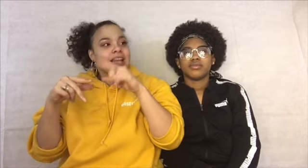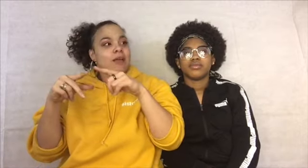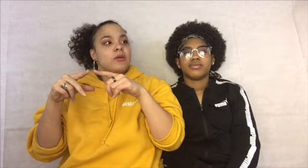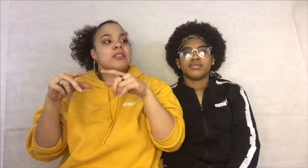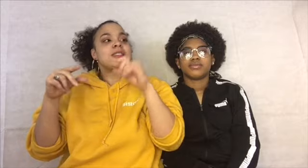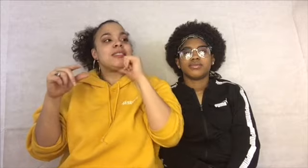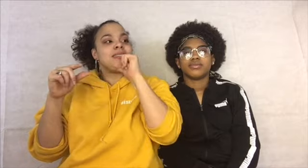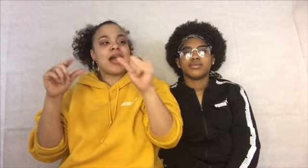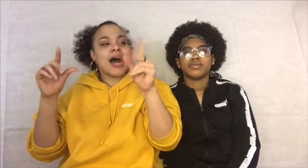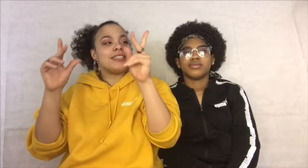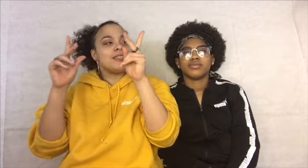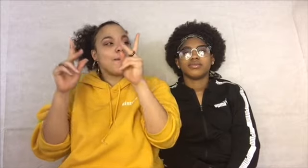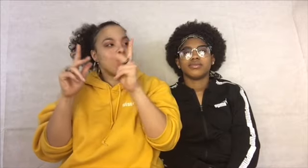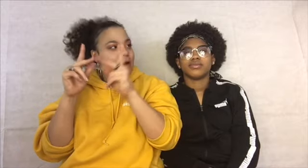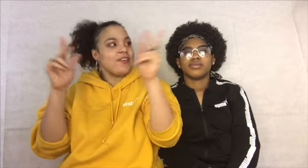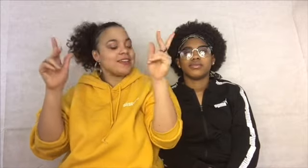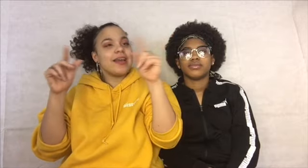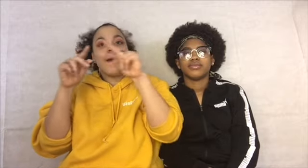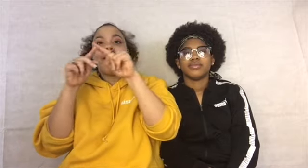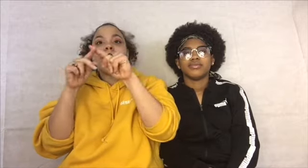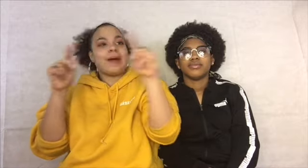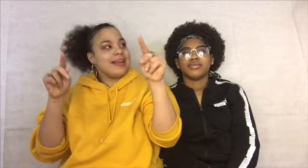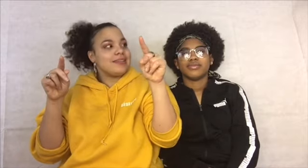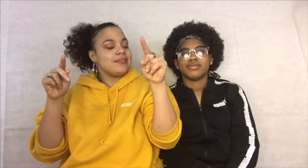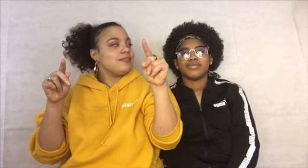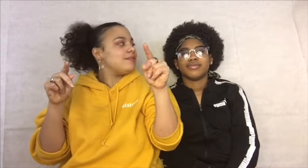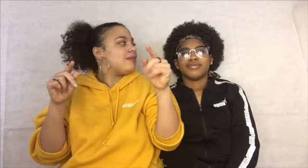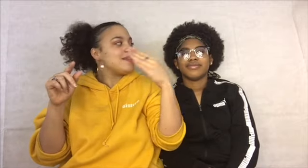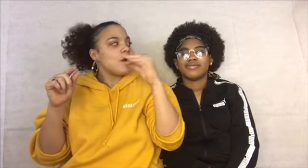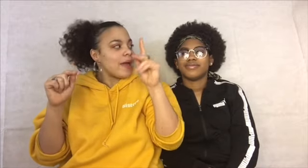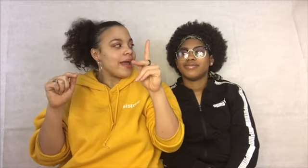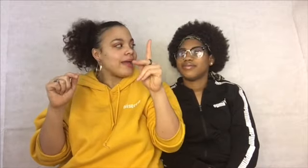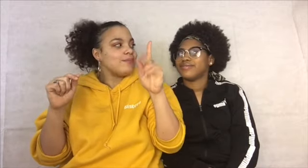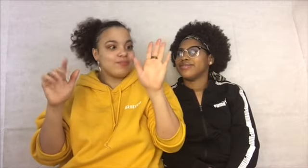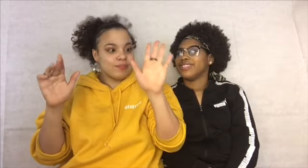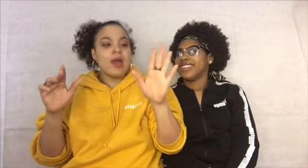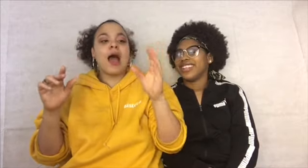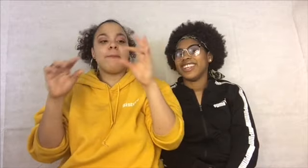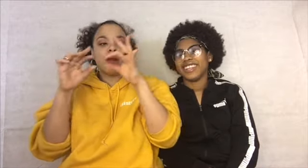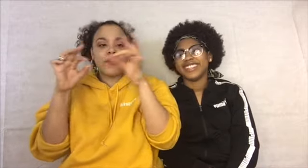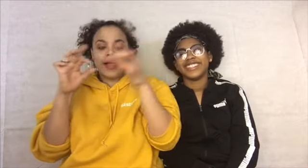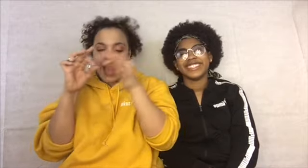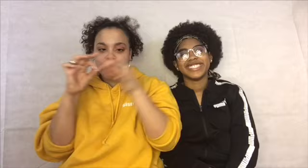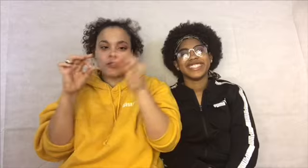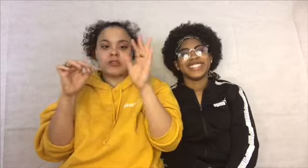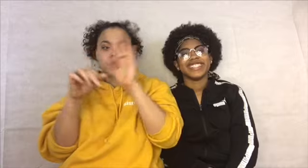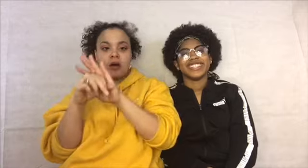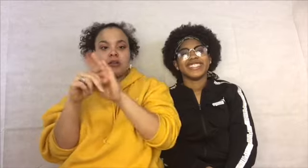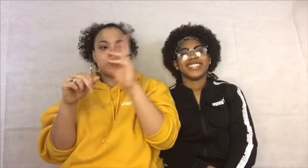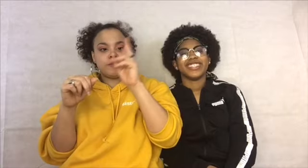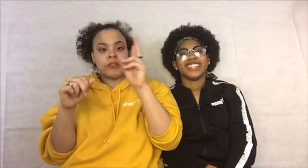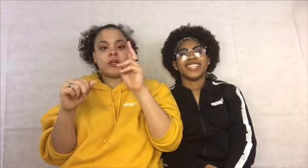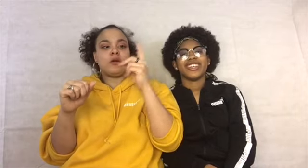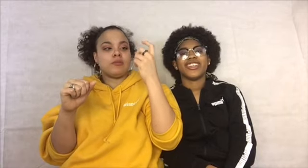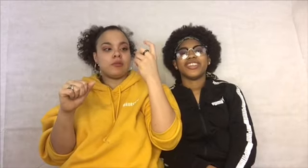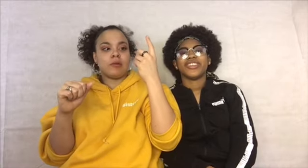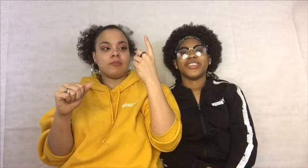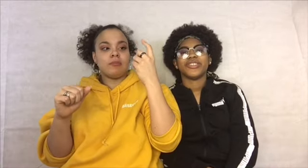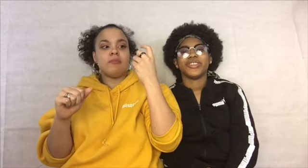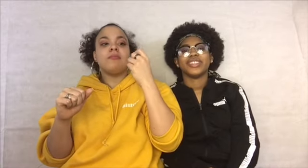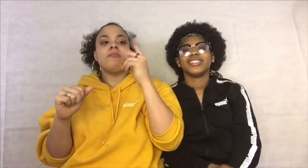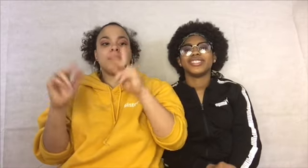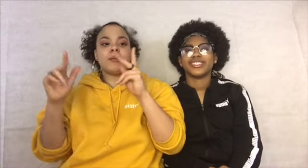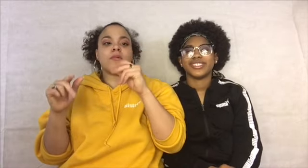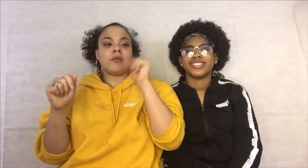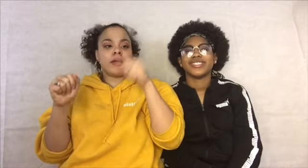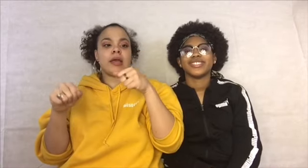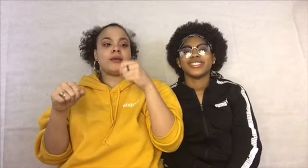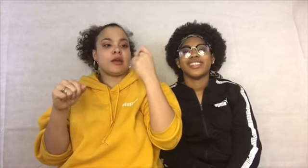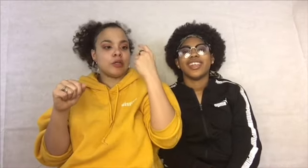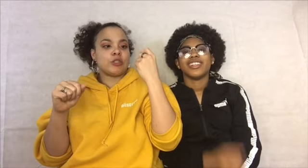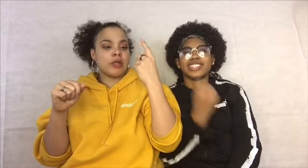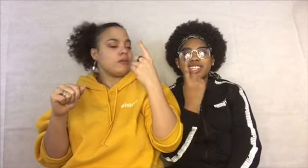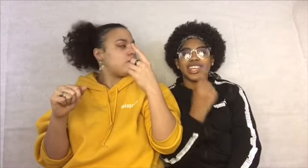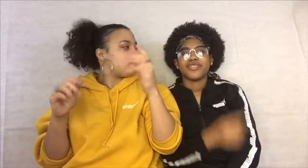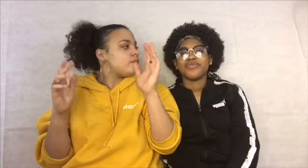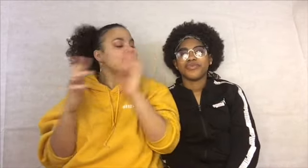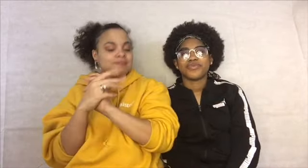language is not perfect but I'm gonna put captions on this video so people can understand